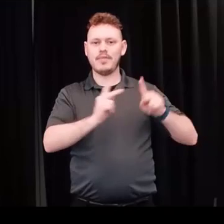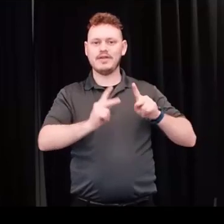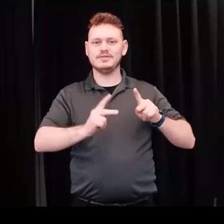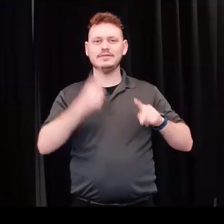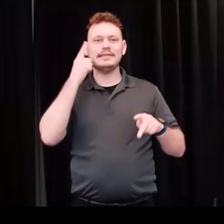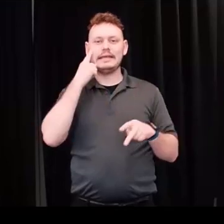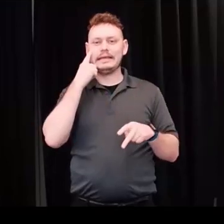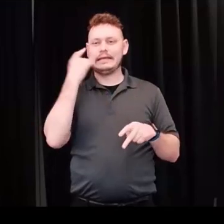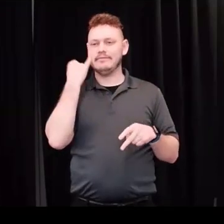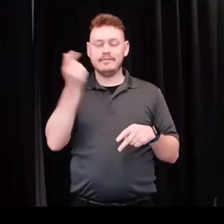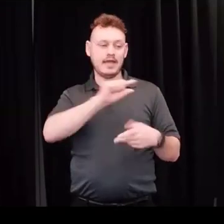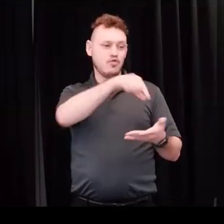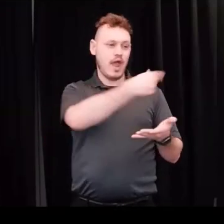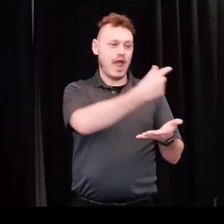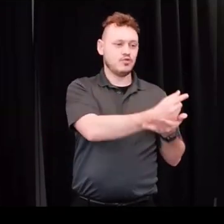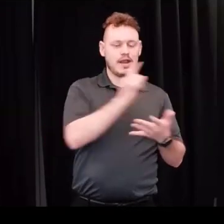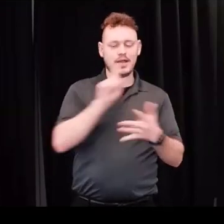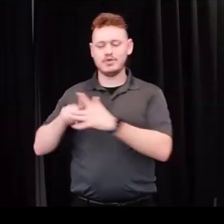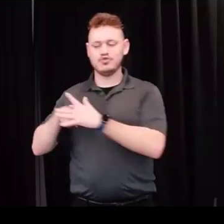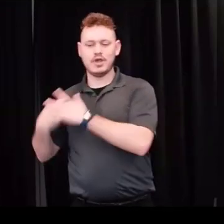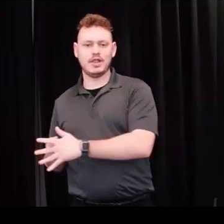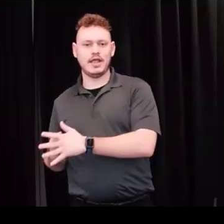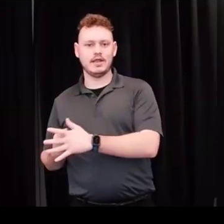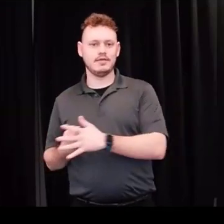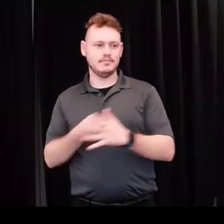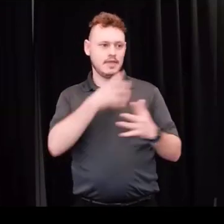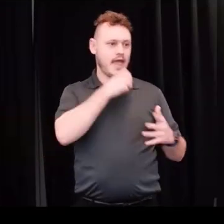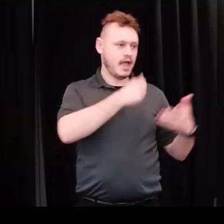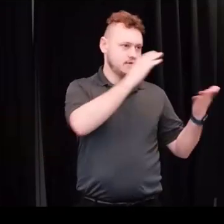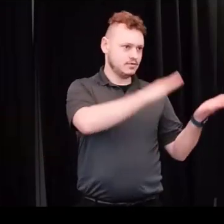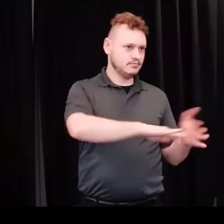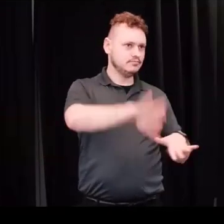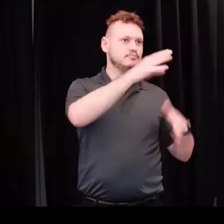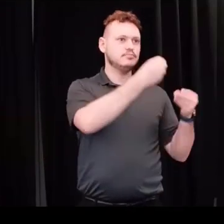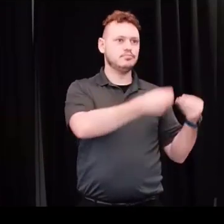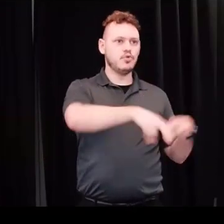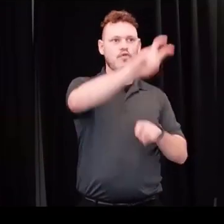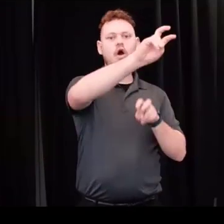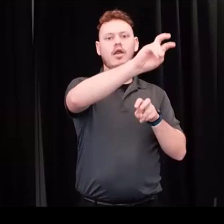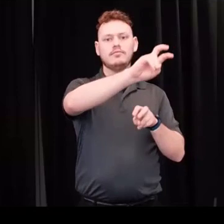and matriculating. They should age and move on and maybe they've outgrown you and your